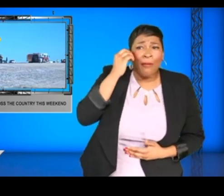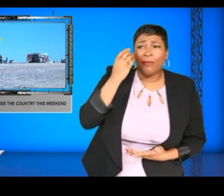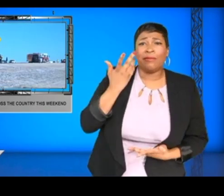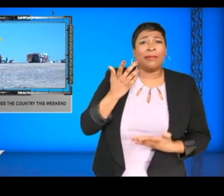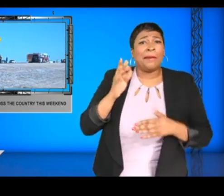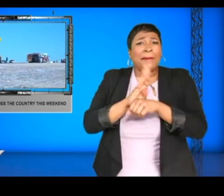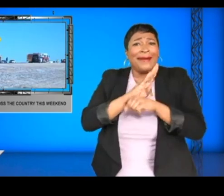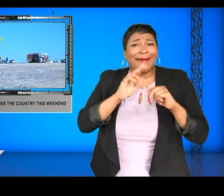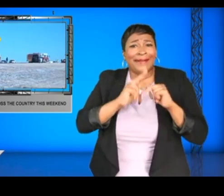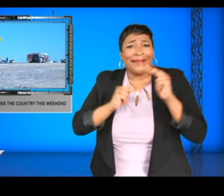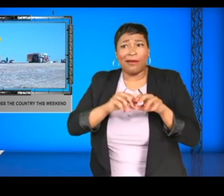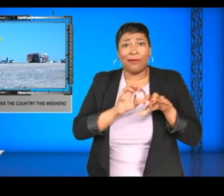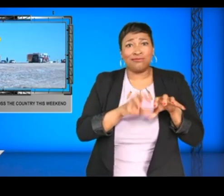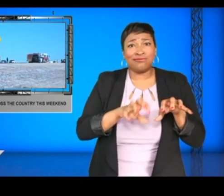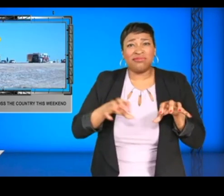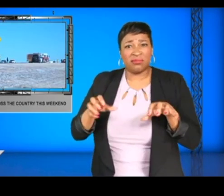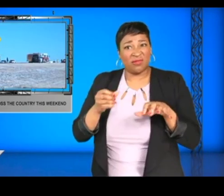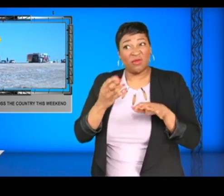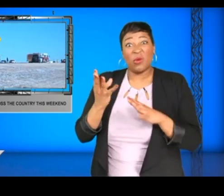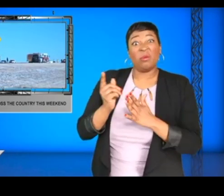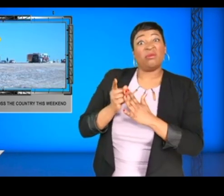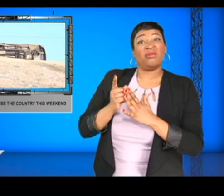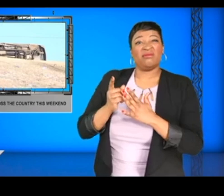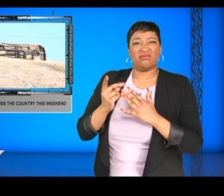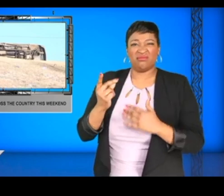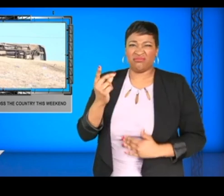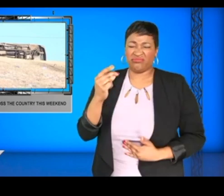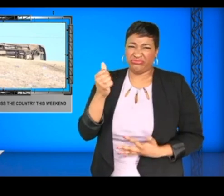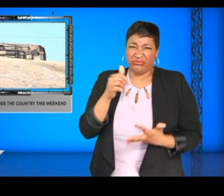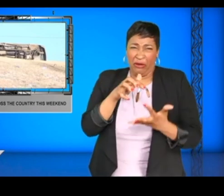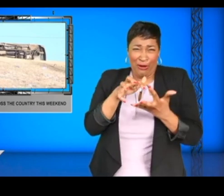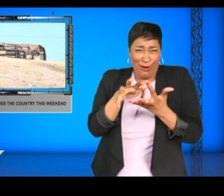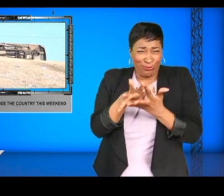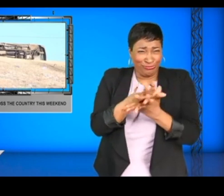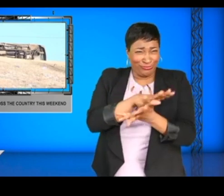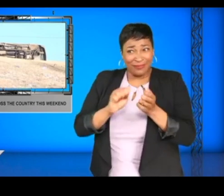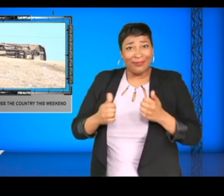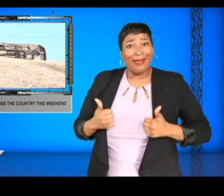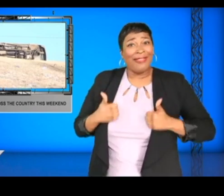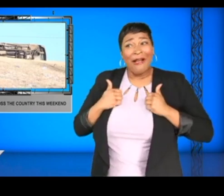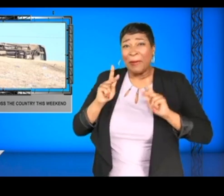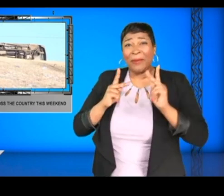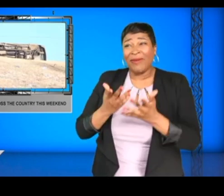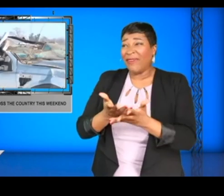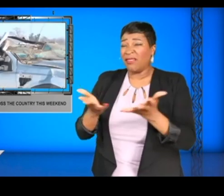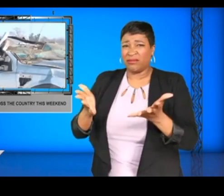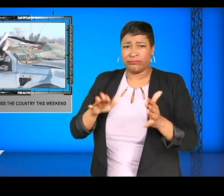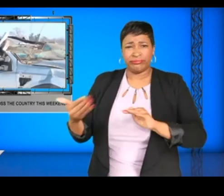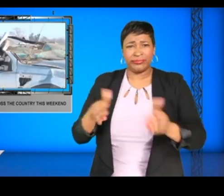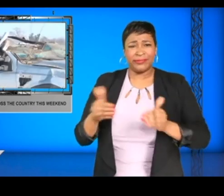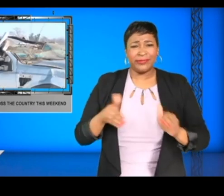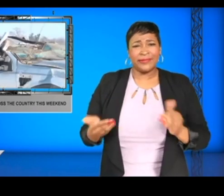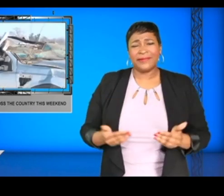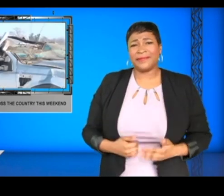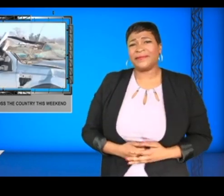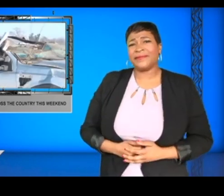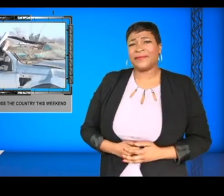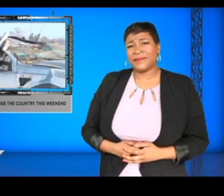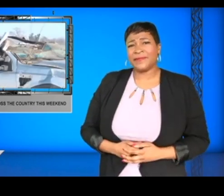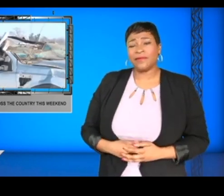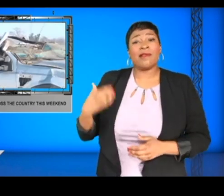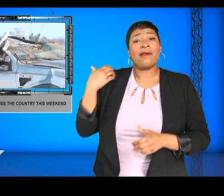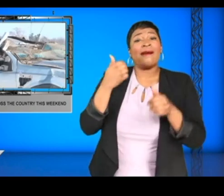Homes, commercial buildings and lives were ruined in a matter of minutes.